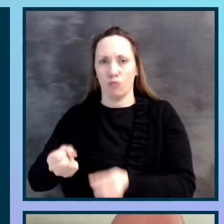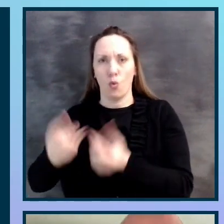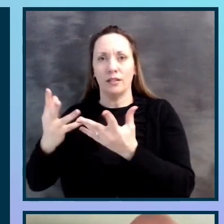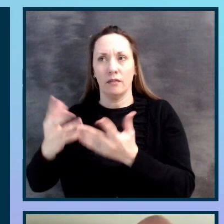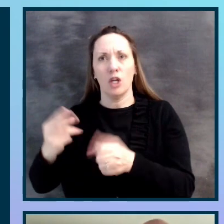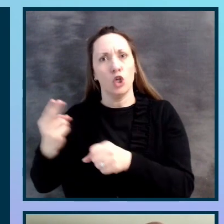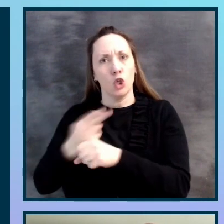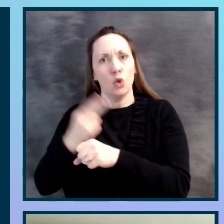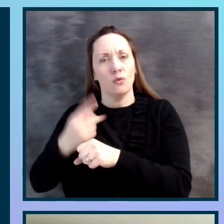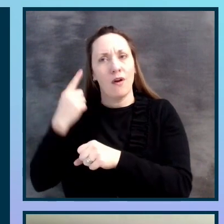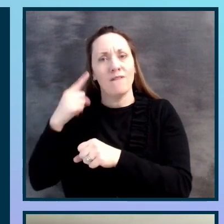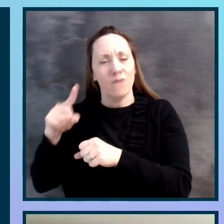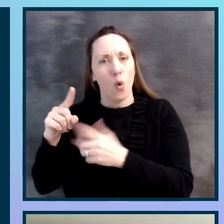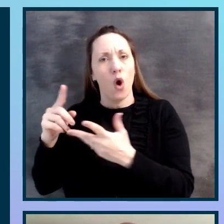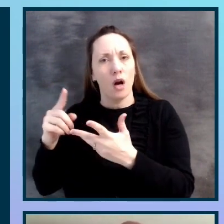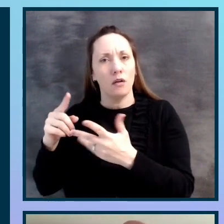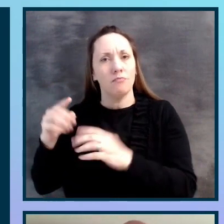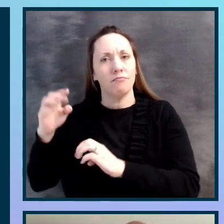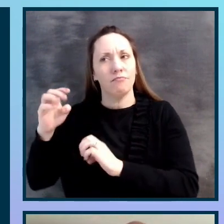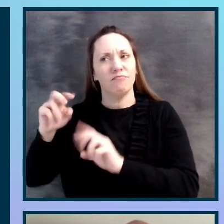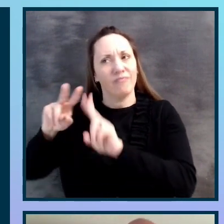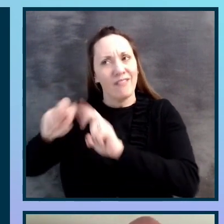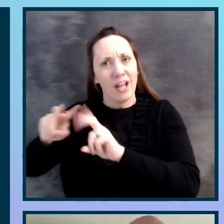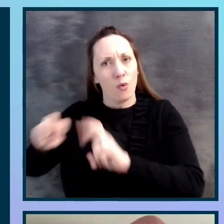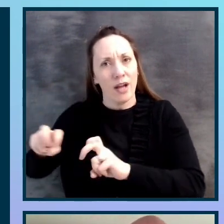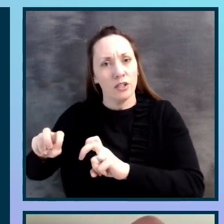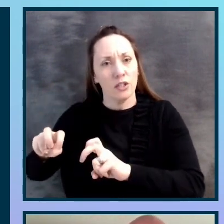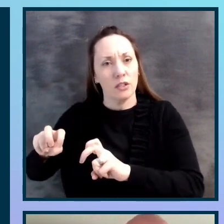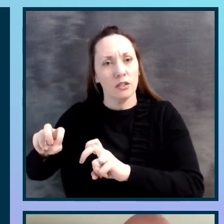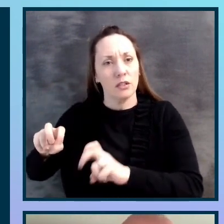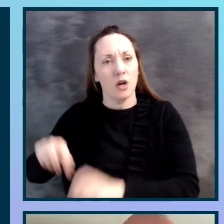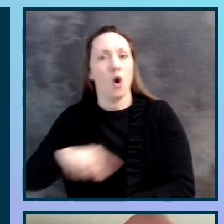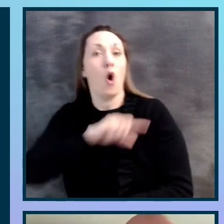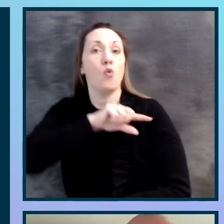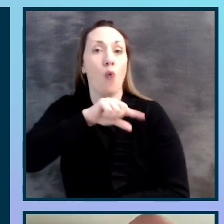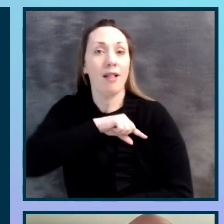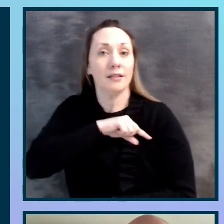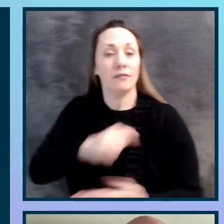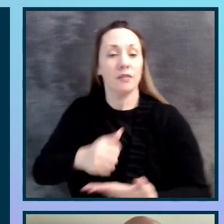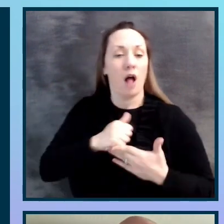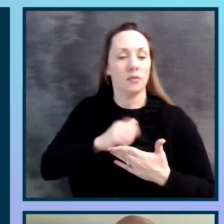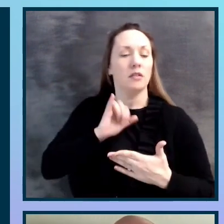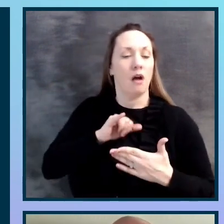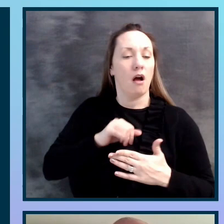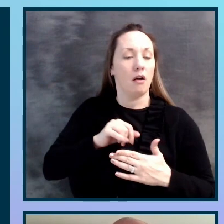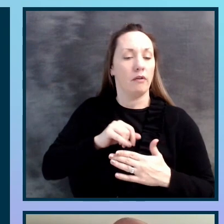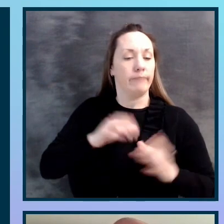So if qualitative helps us understand people and it helps us design and it helps us explore,